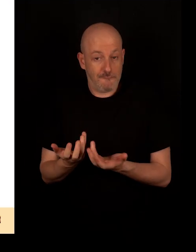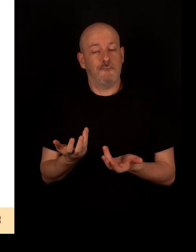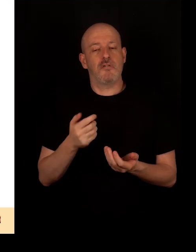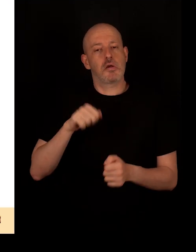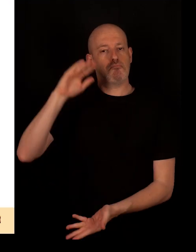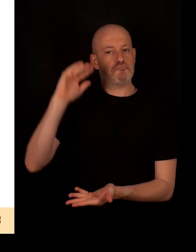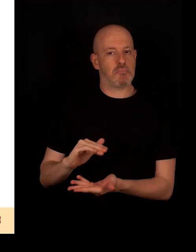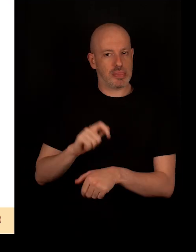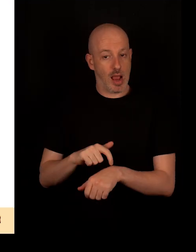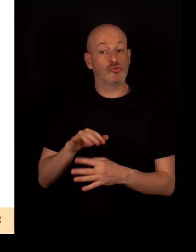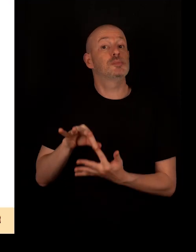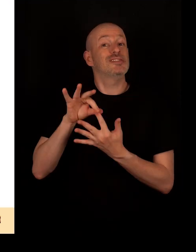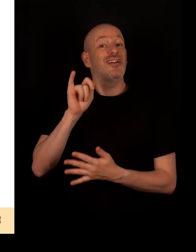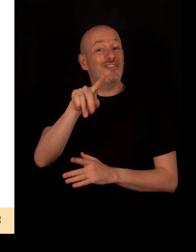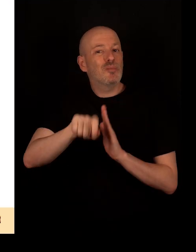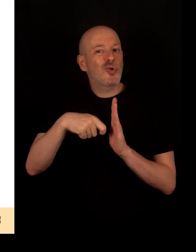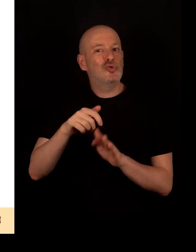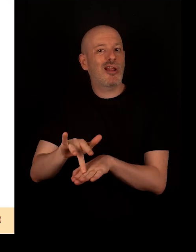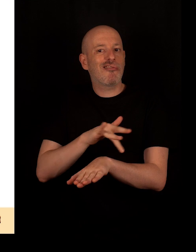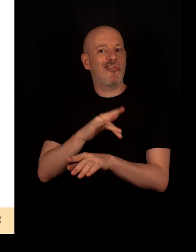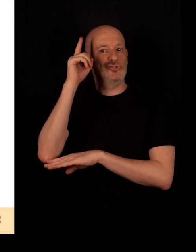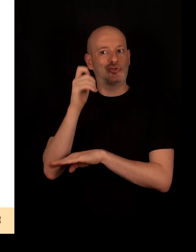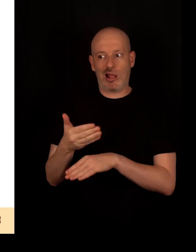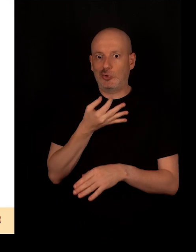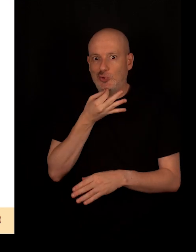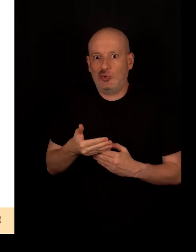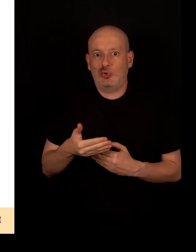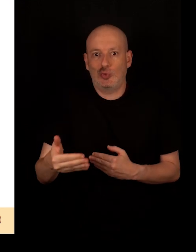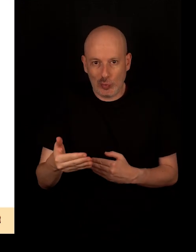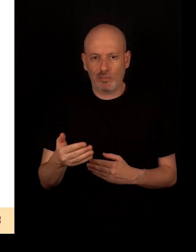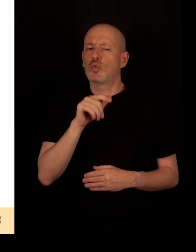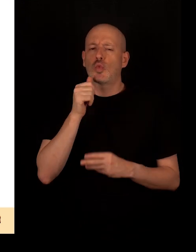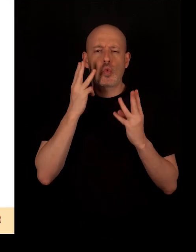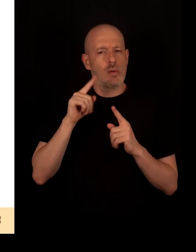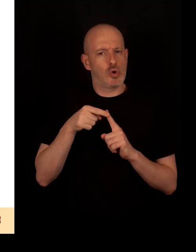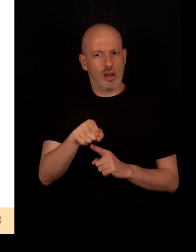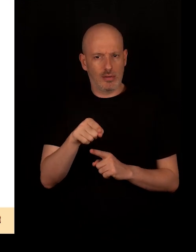it can even be less, especially if your residency starts early. So do not worry about that.